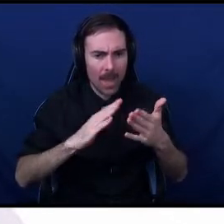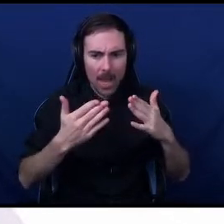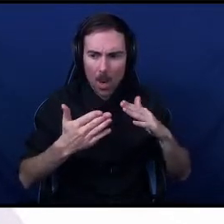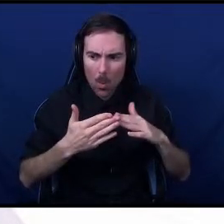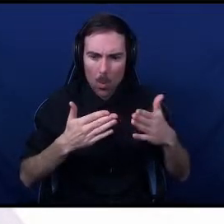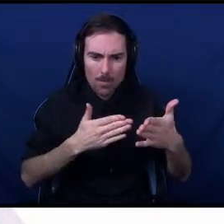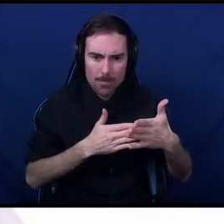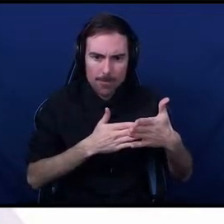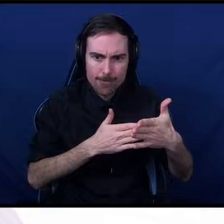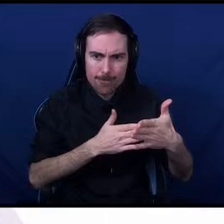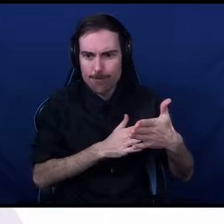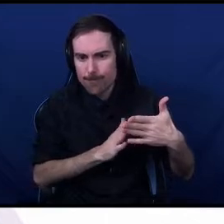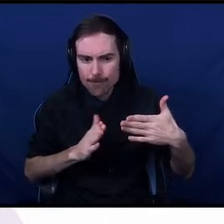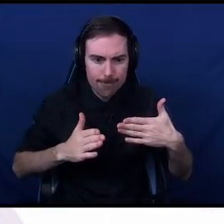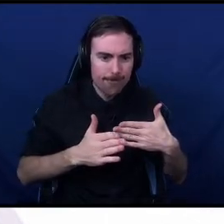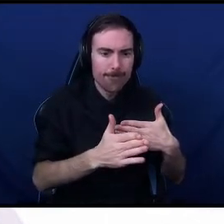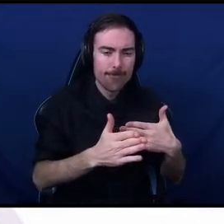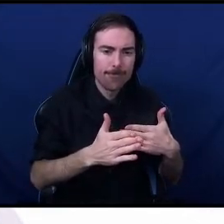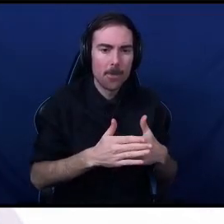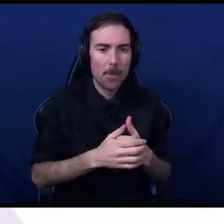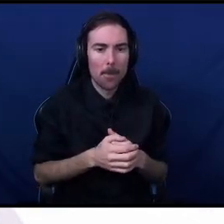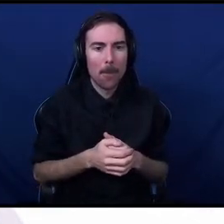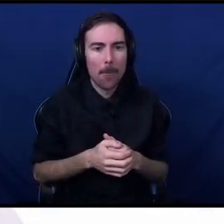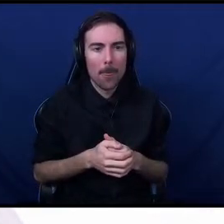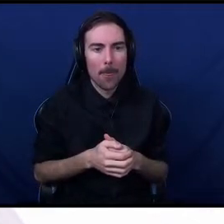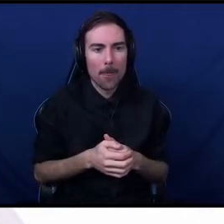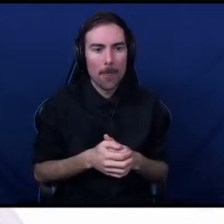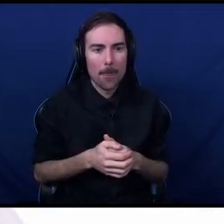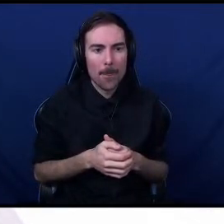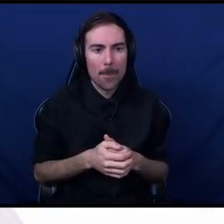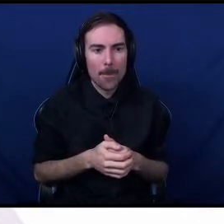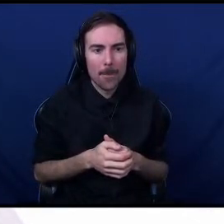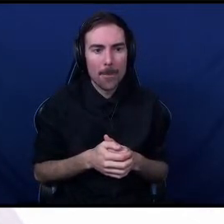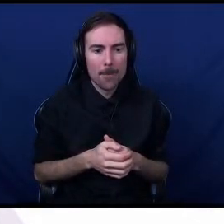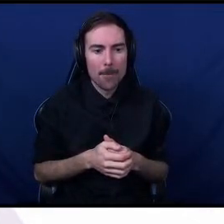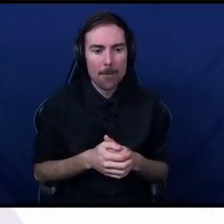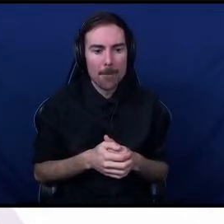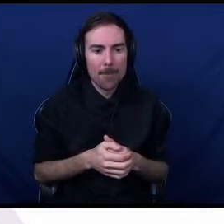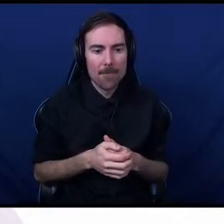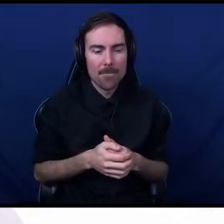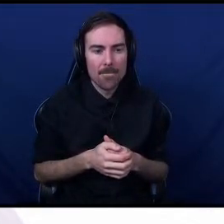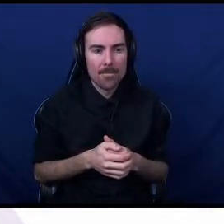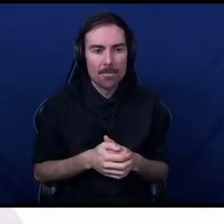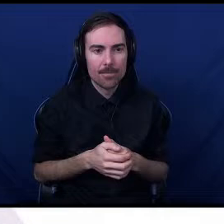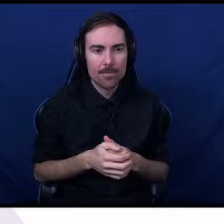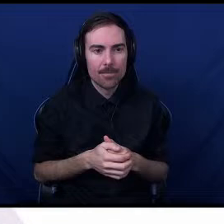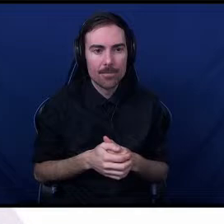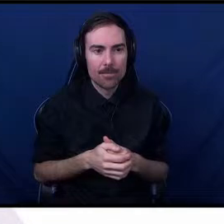Never started in Japan, I guess, when things don't work the way it should or the way it could, then how do we innovate and adapt